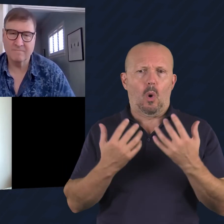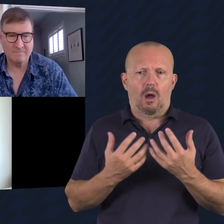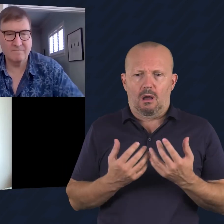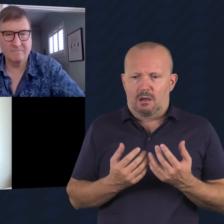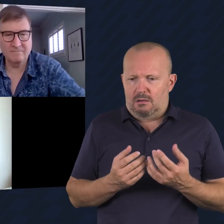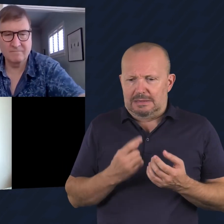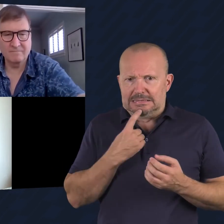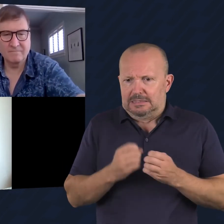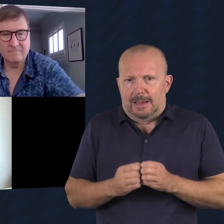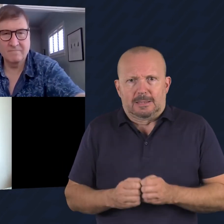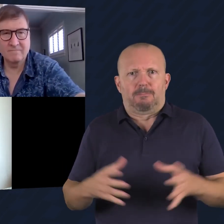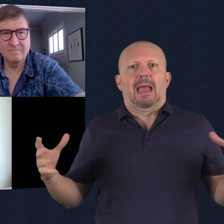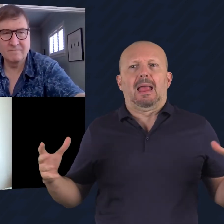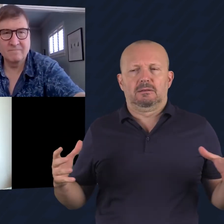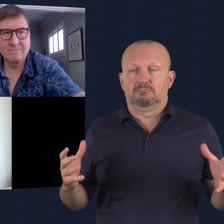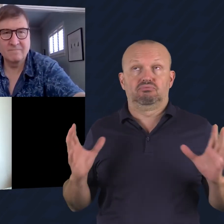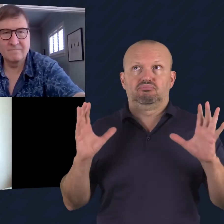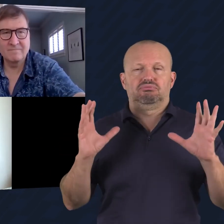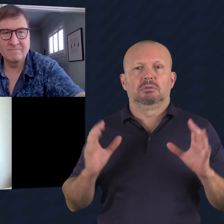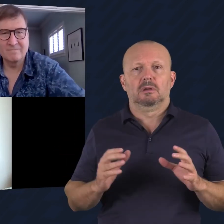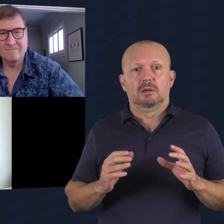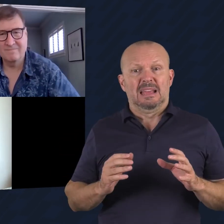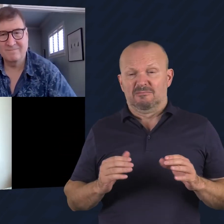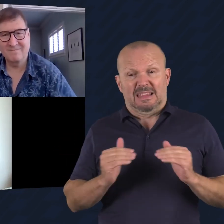that it could really quickly just expand and even like,